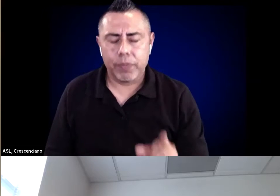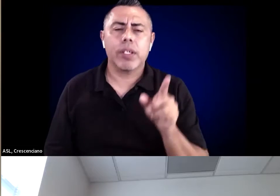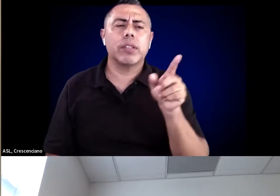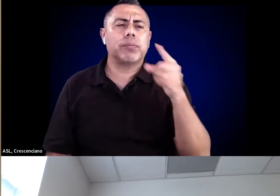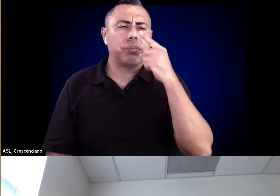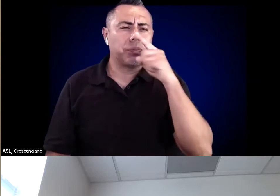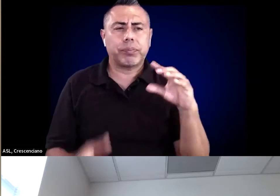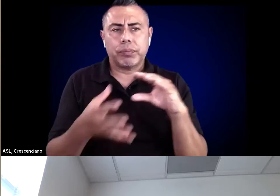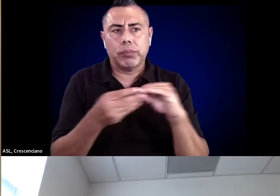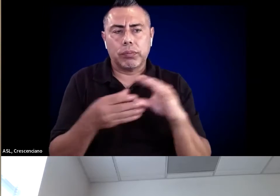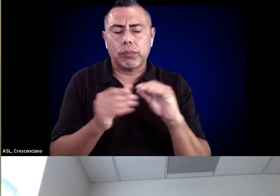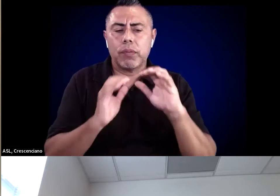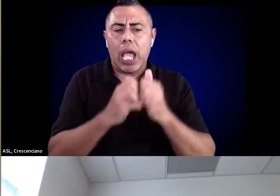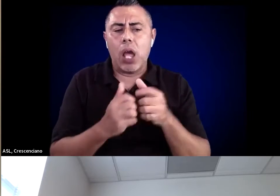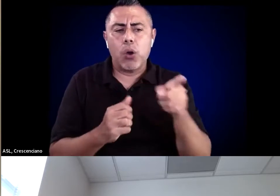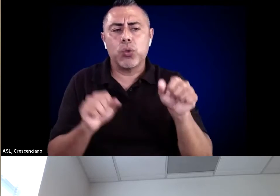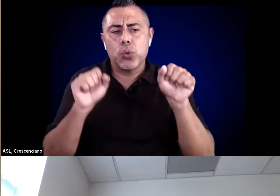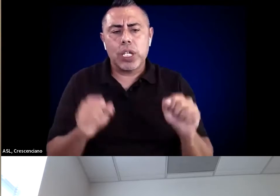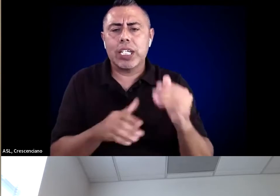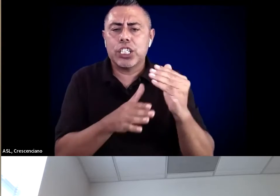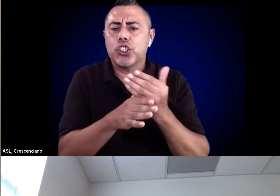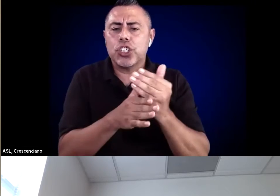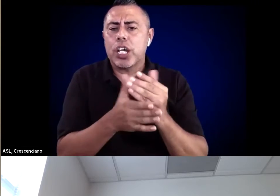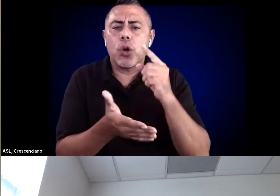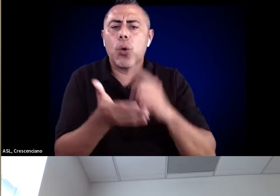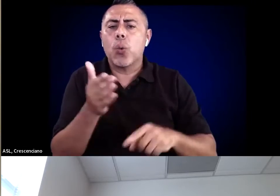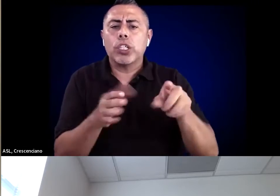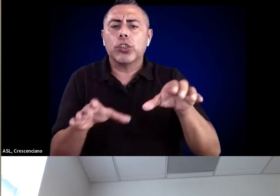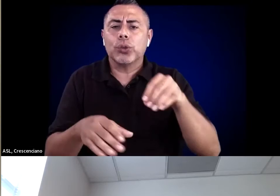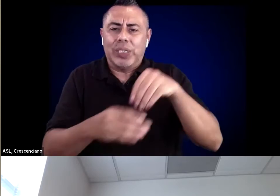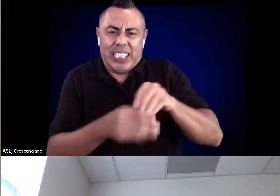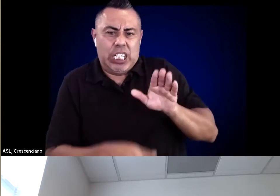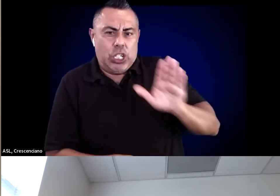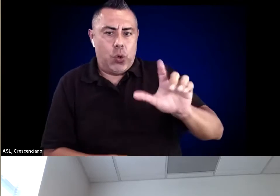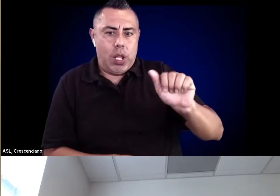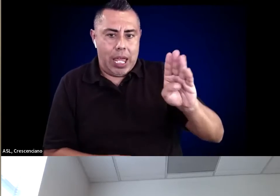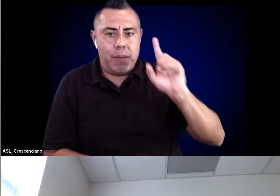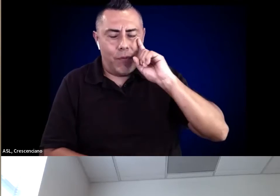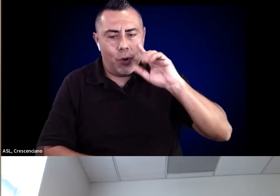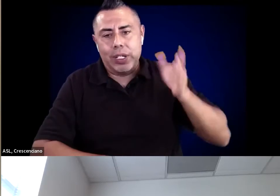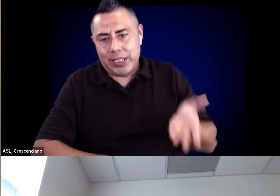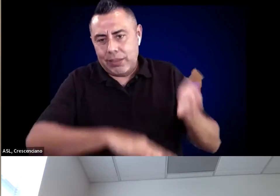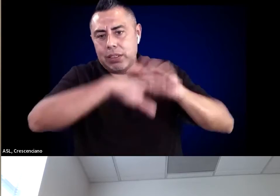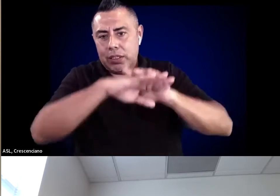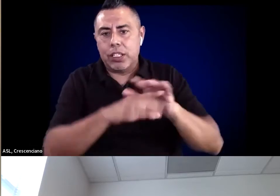Annabelle Lolinco (she/her): uh share a little bit about what you're doing in your lab to increase cultural competency and language access uh a little bit more